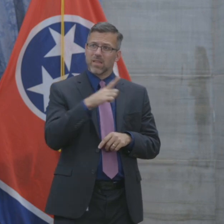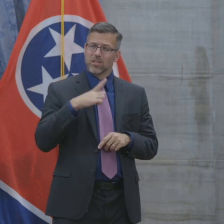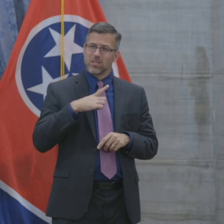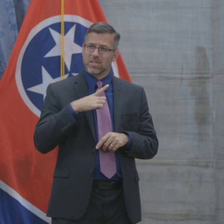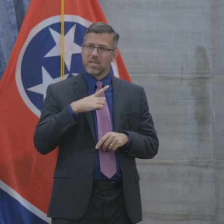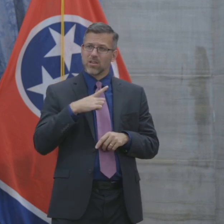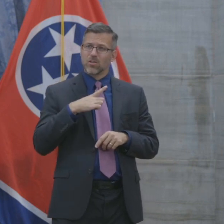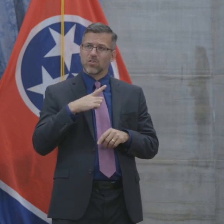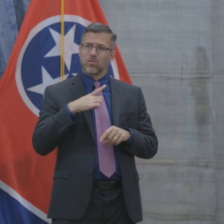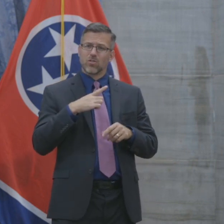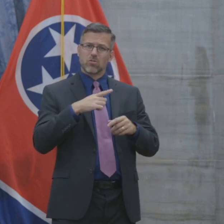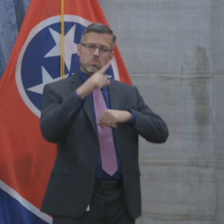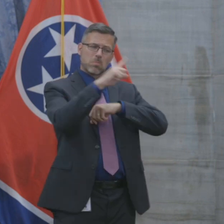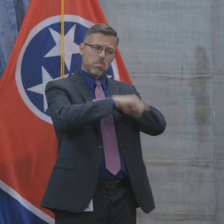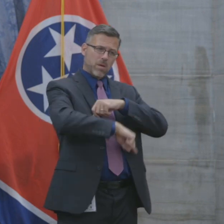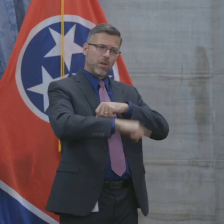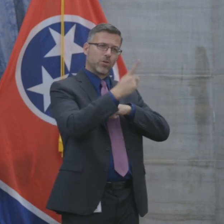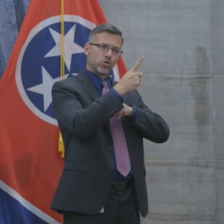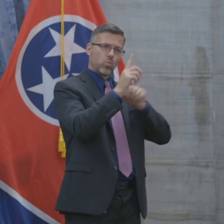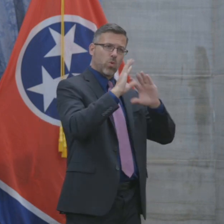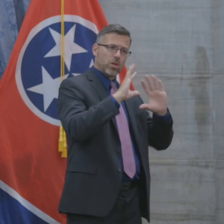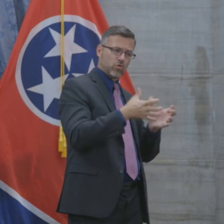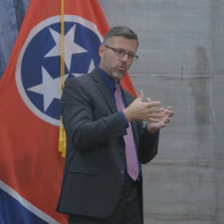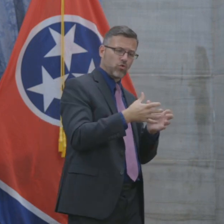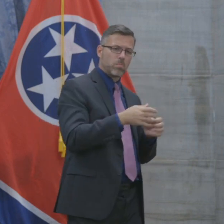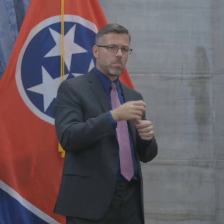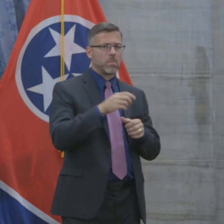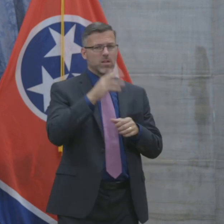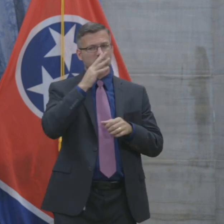destruction of businesses and property and state property.